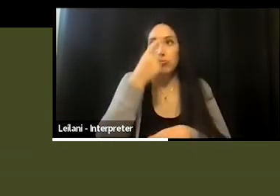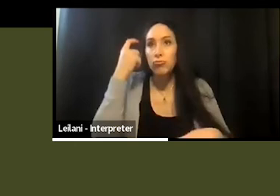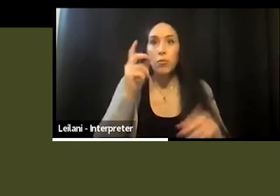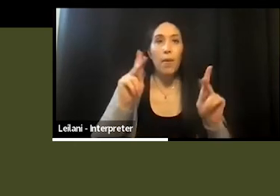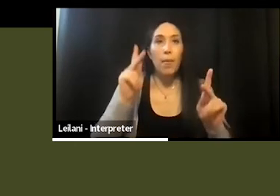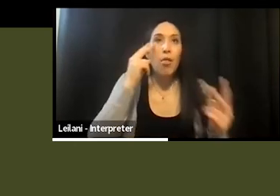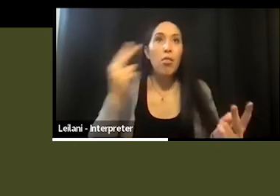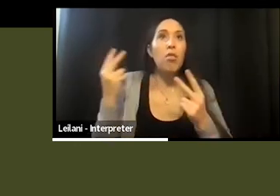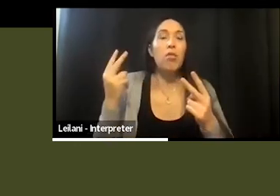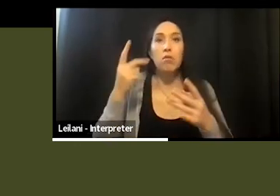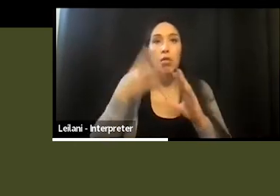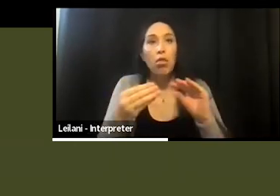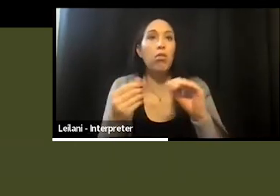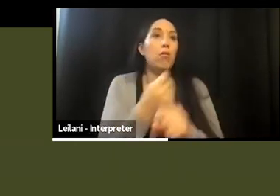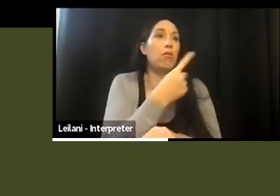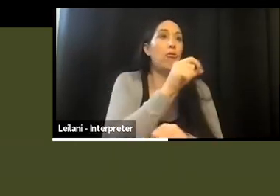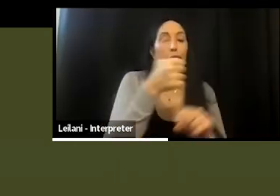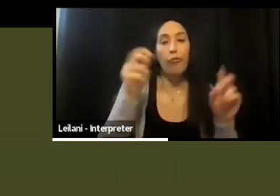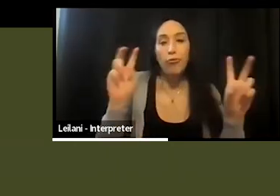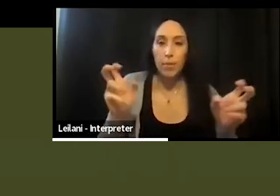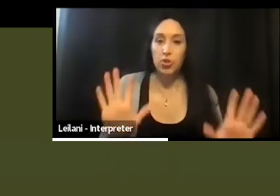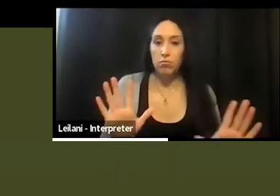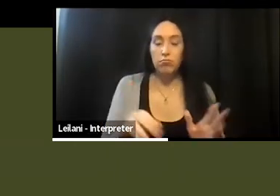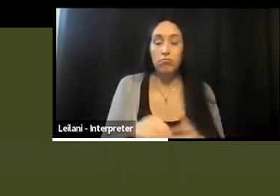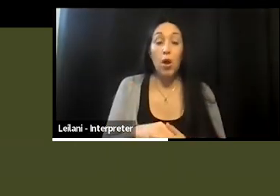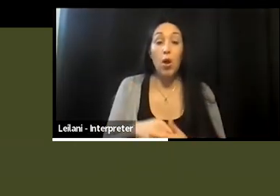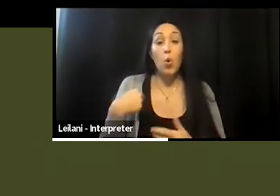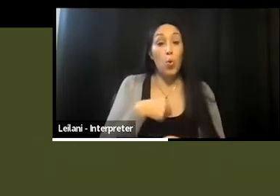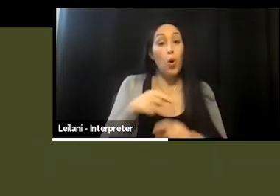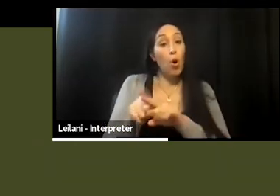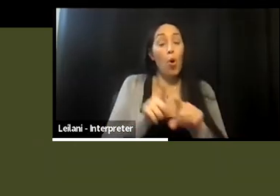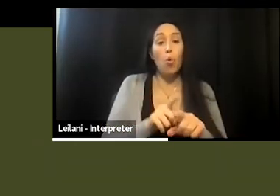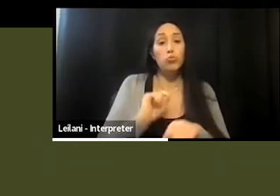And we will also have, or we have created a breakout room and a licensed counselor